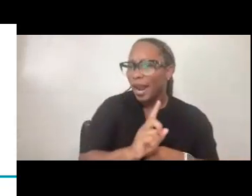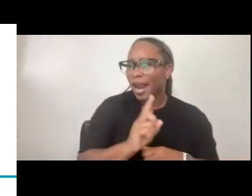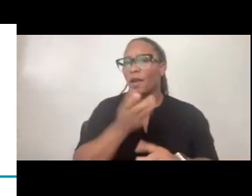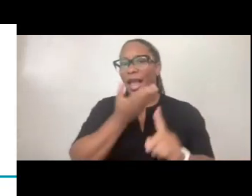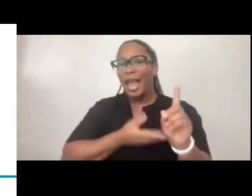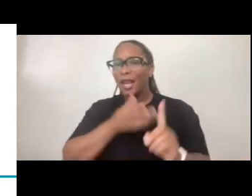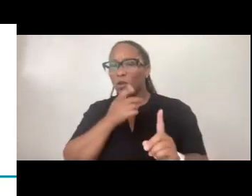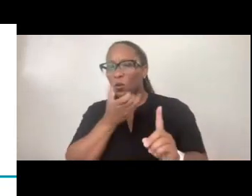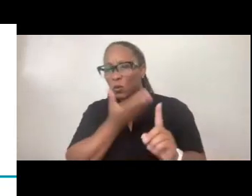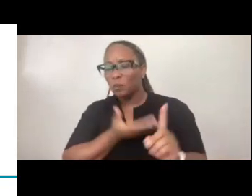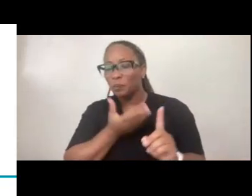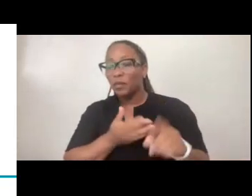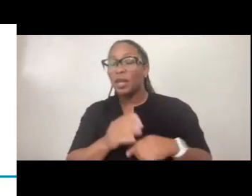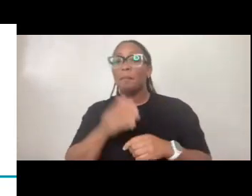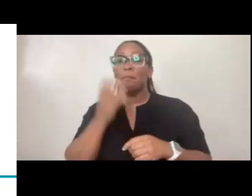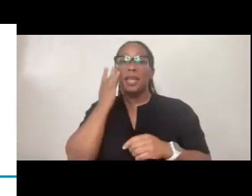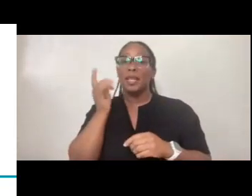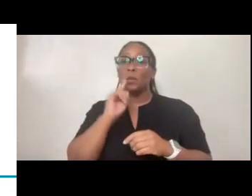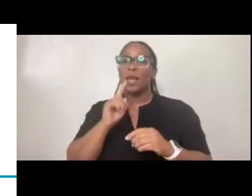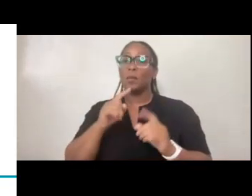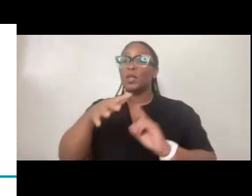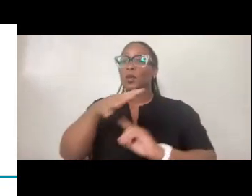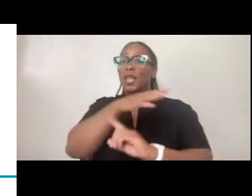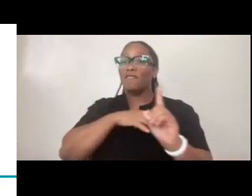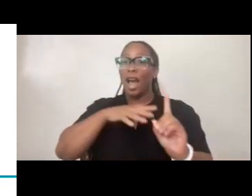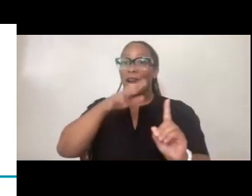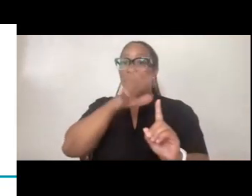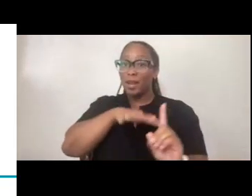Because when we do our environmental scans,